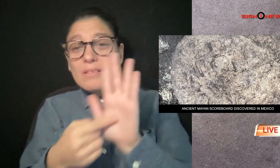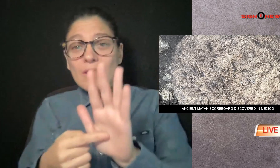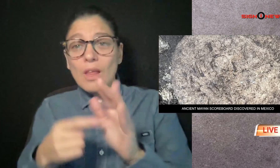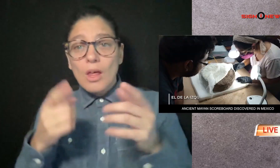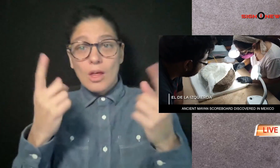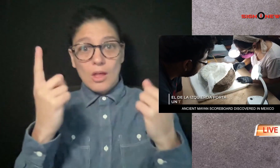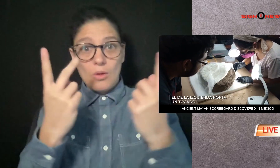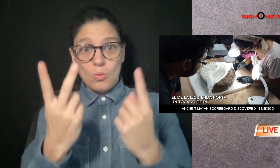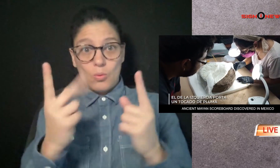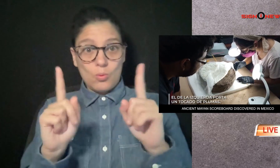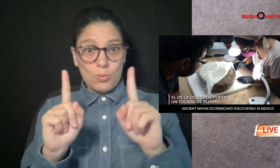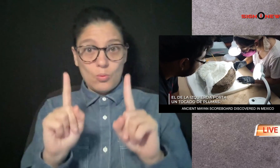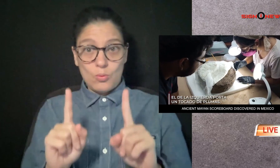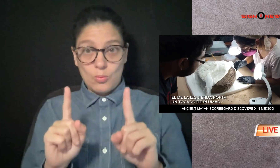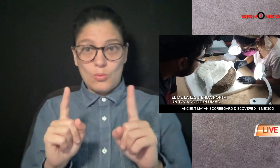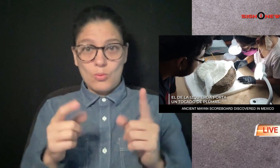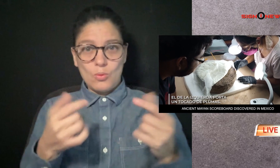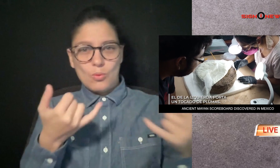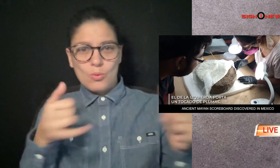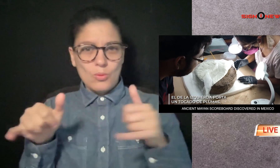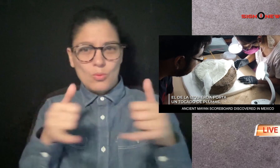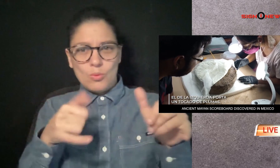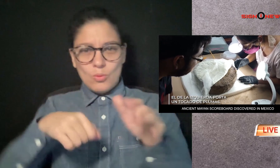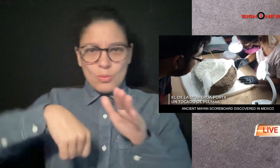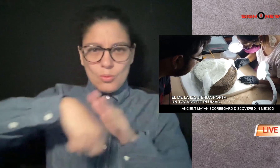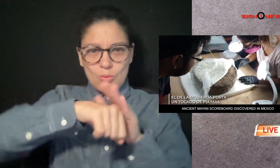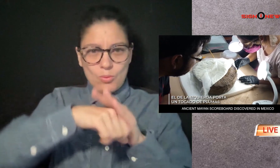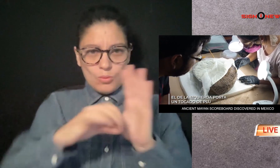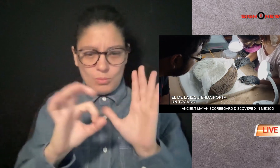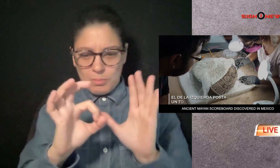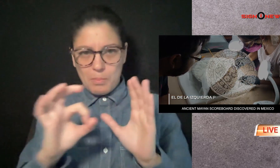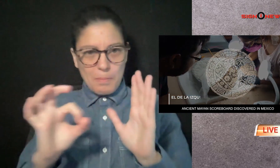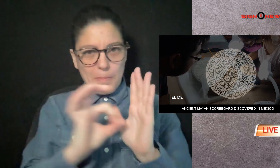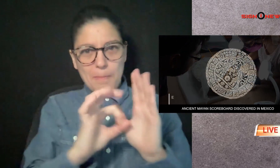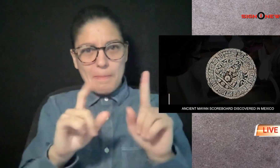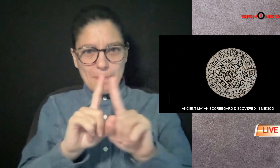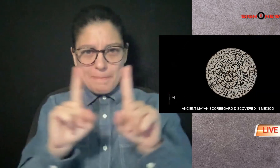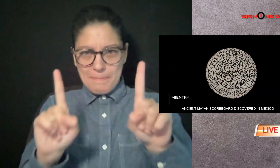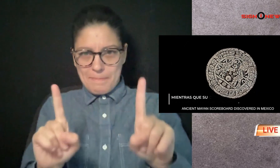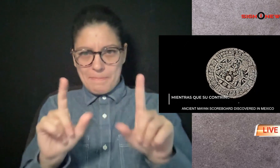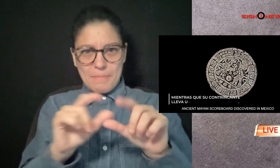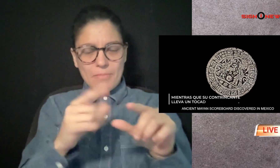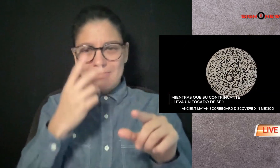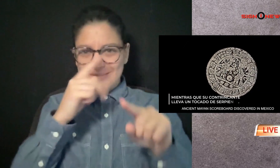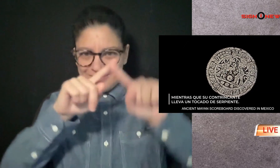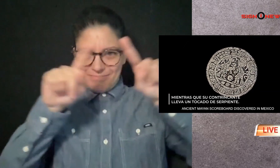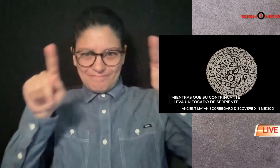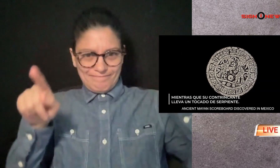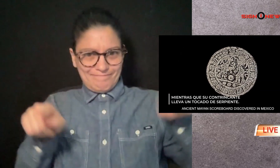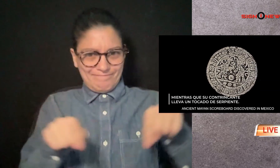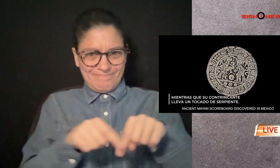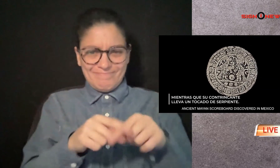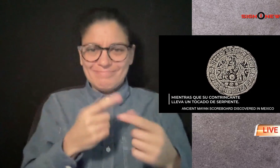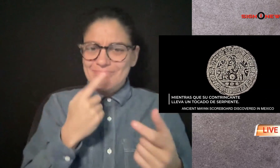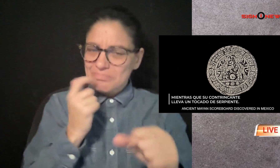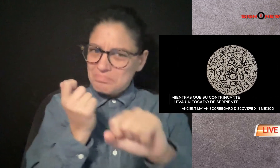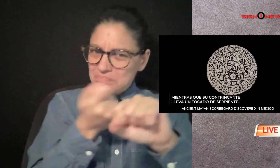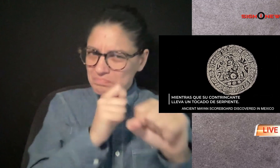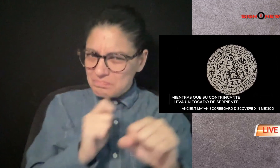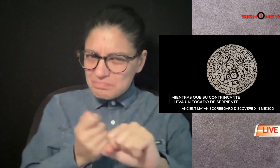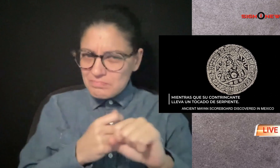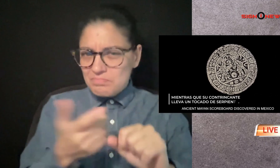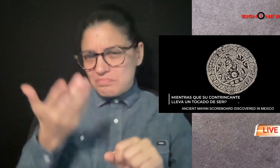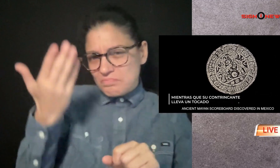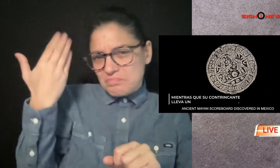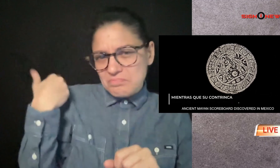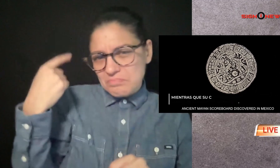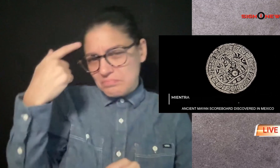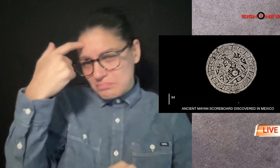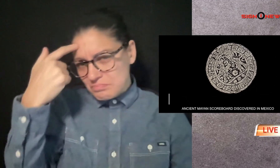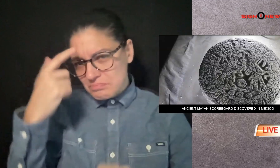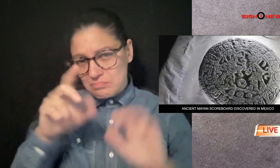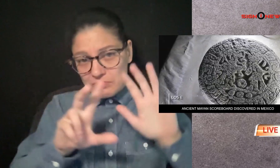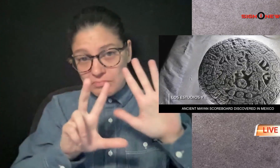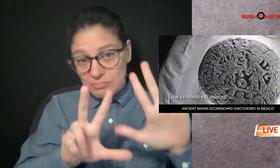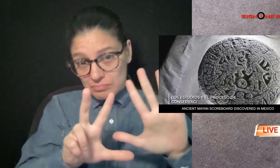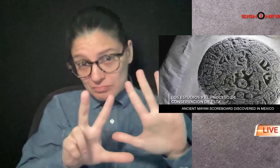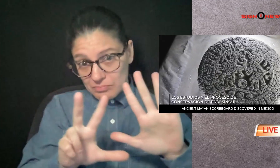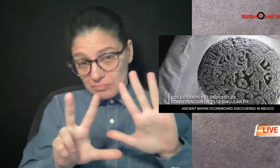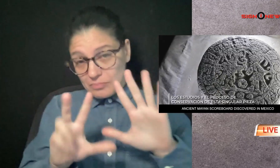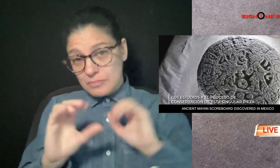shows two players wearing headdresses standing next to a ball the stone scoreboard is believed